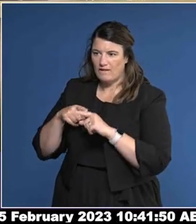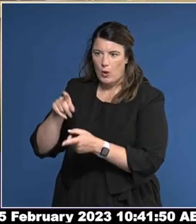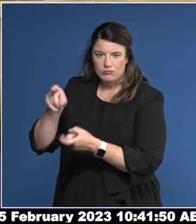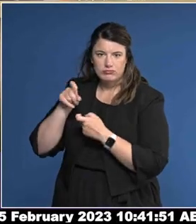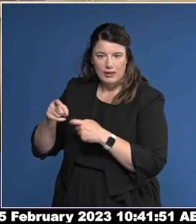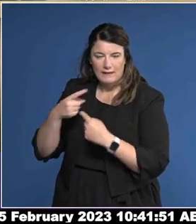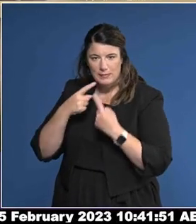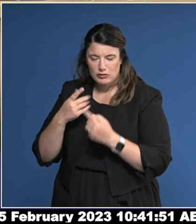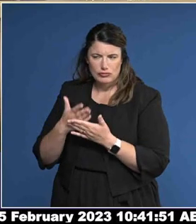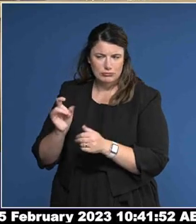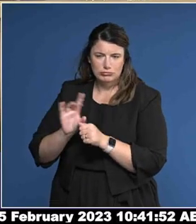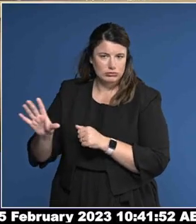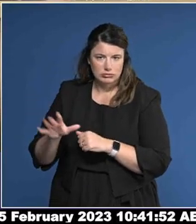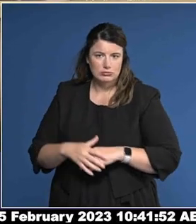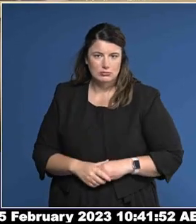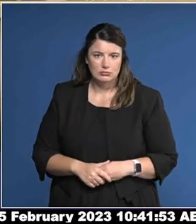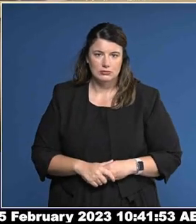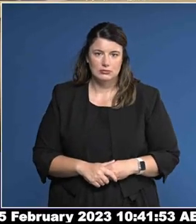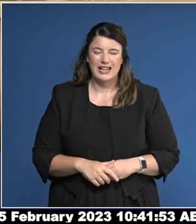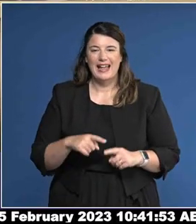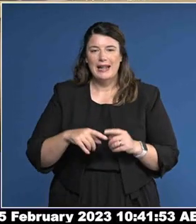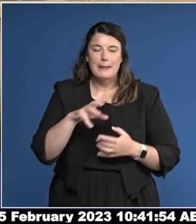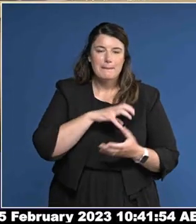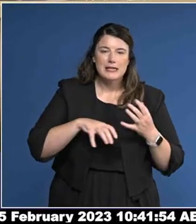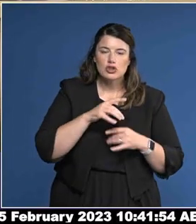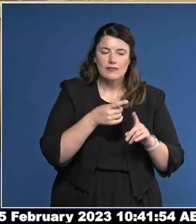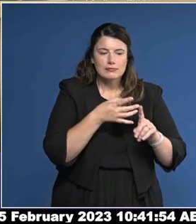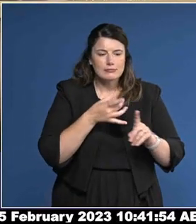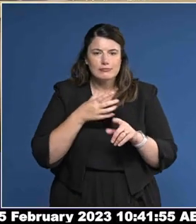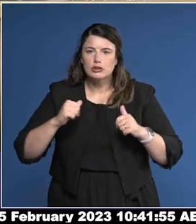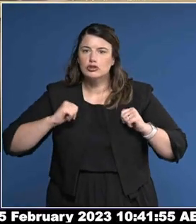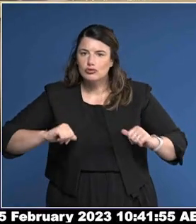deliver, plus a mix of specialised training depending on what the topic is.